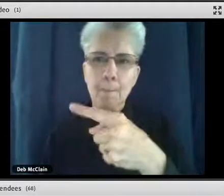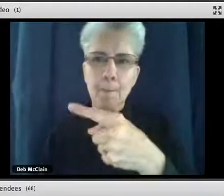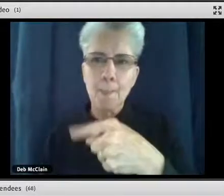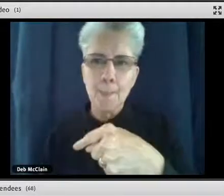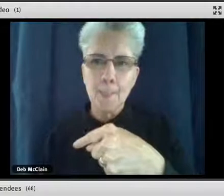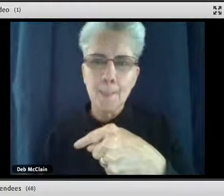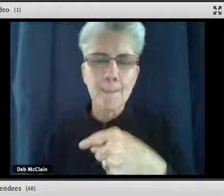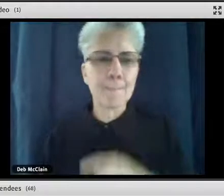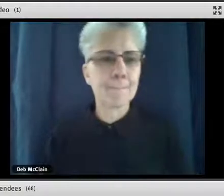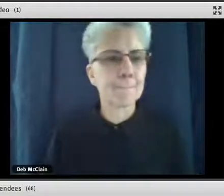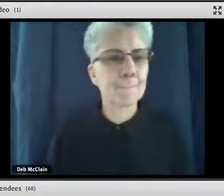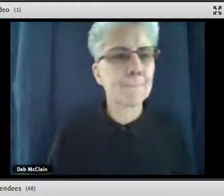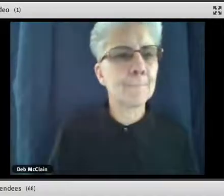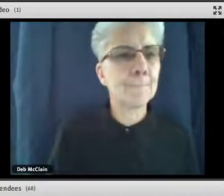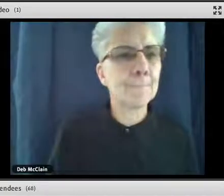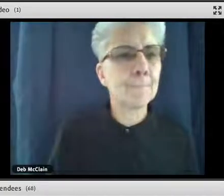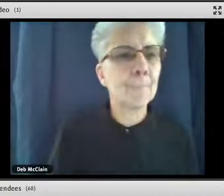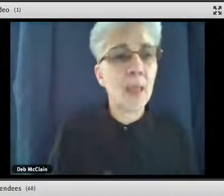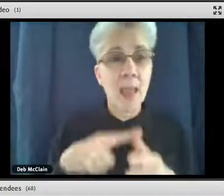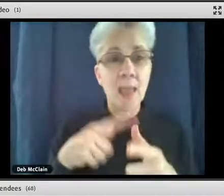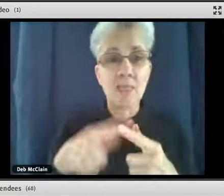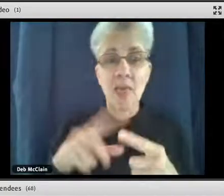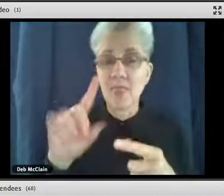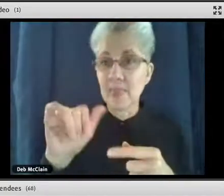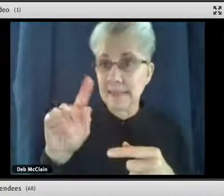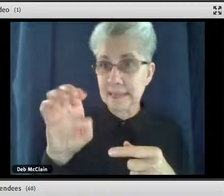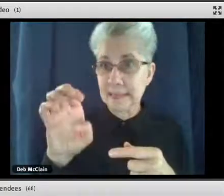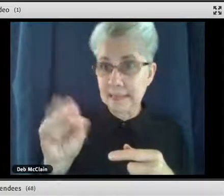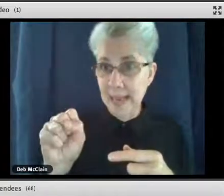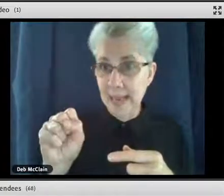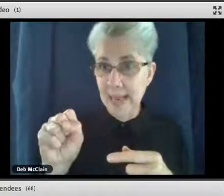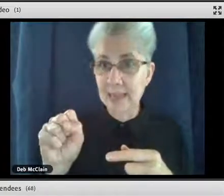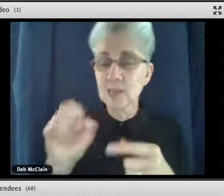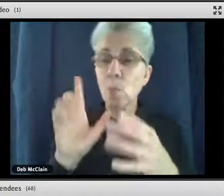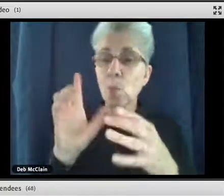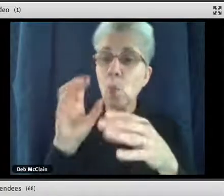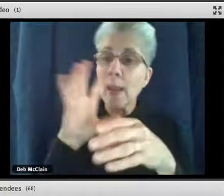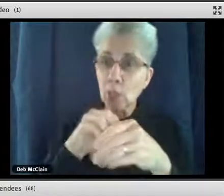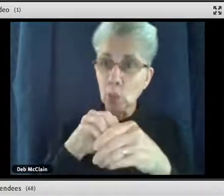We just put lowercase "t" and DtSt. And then in the Dates,